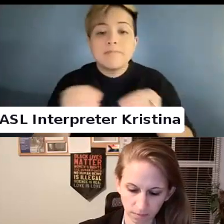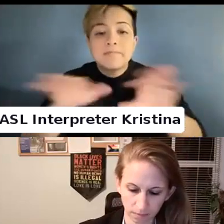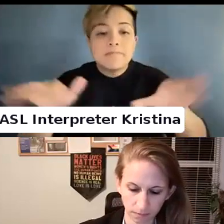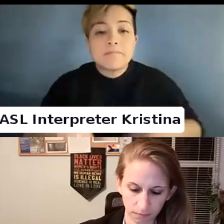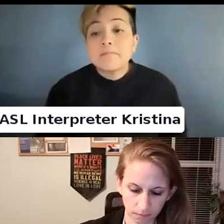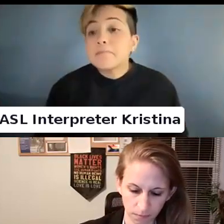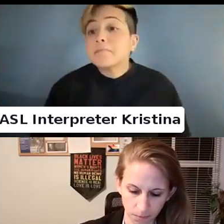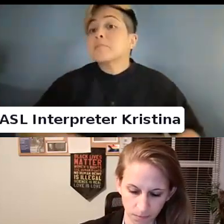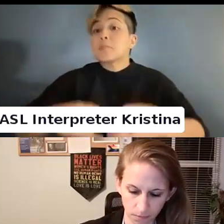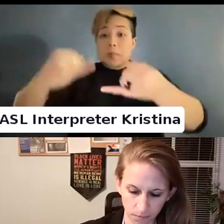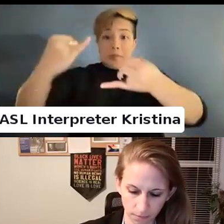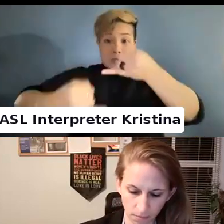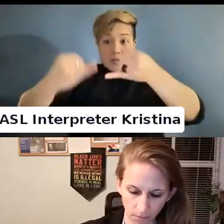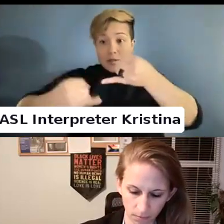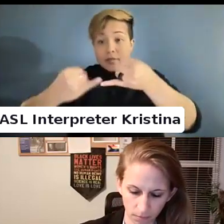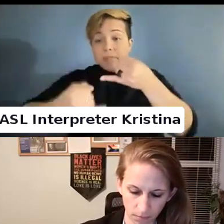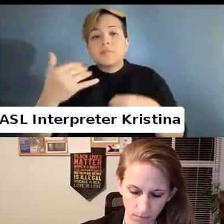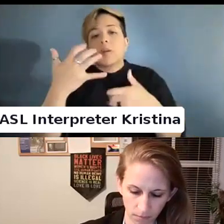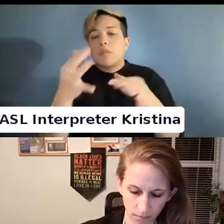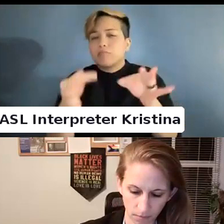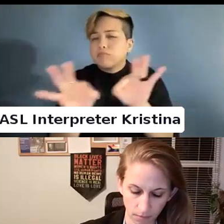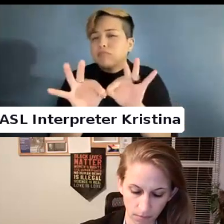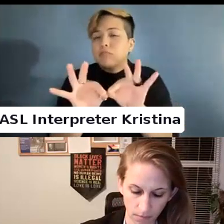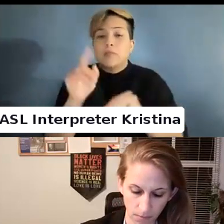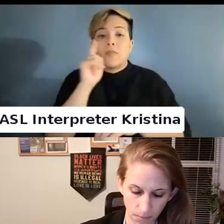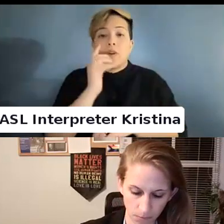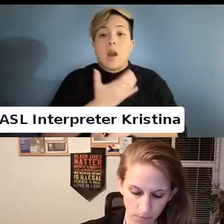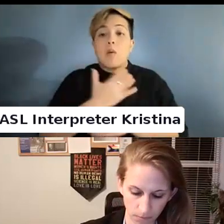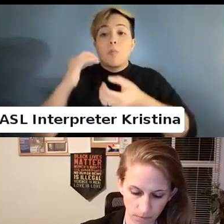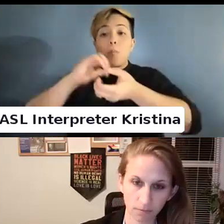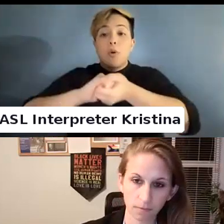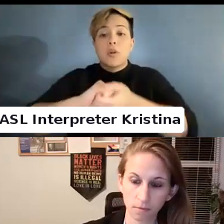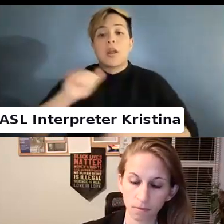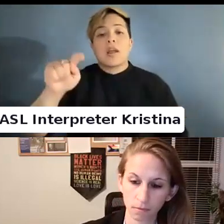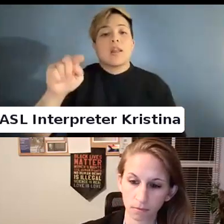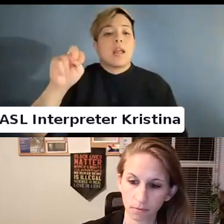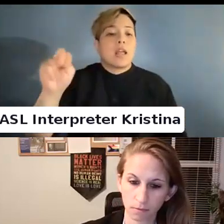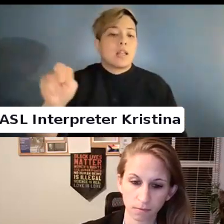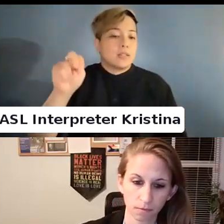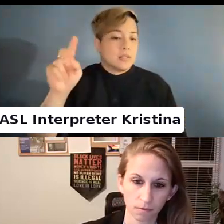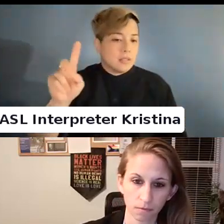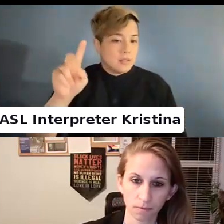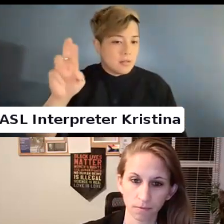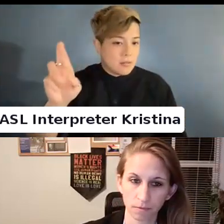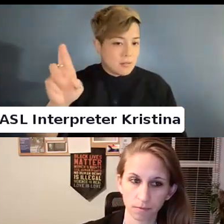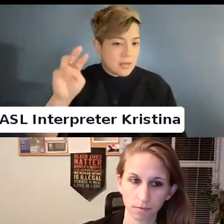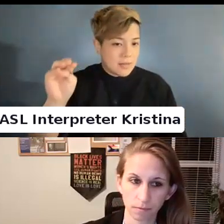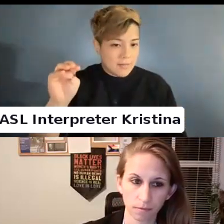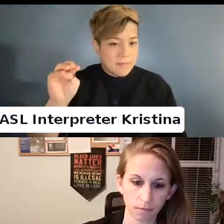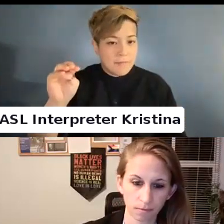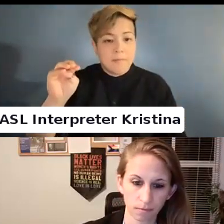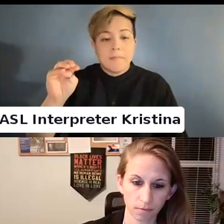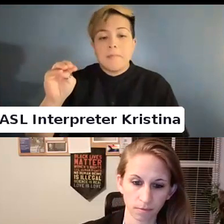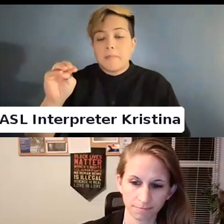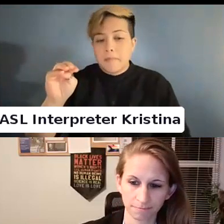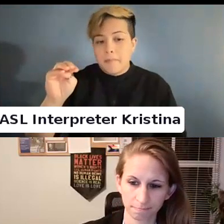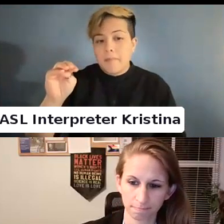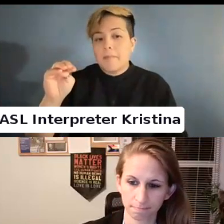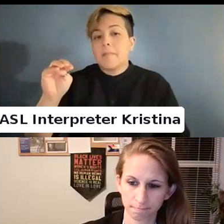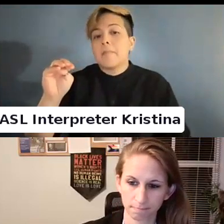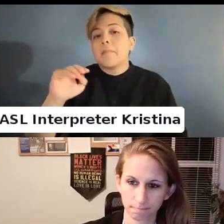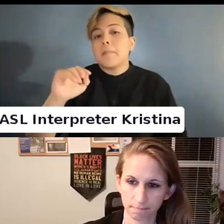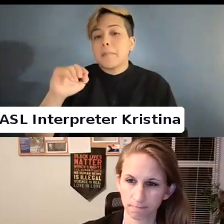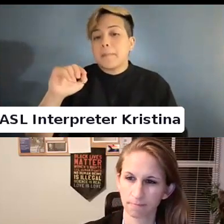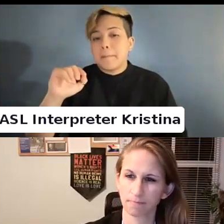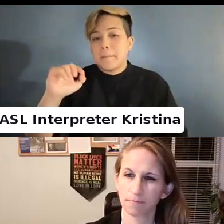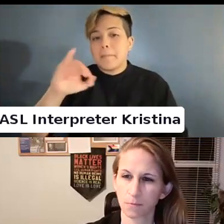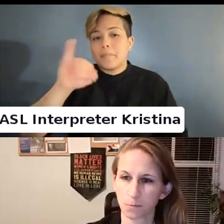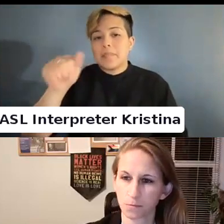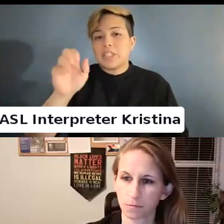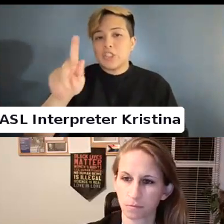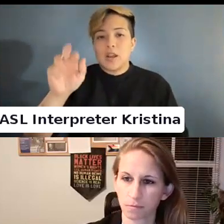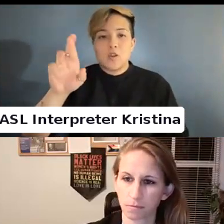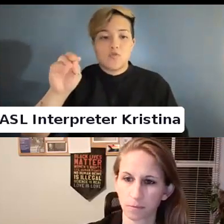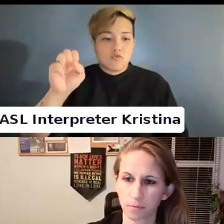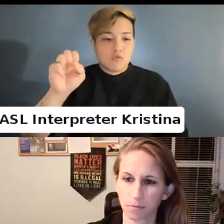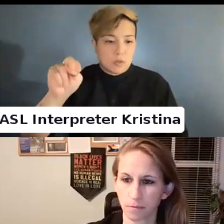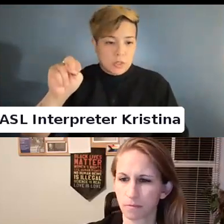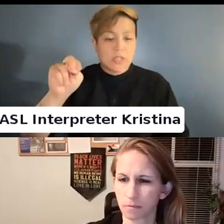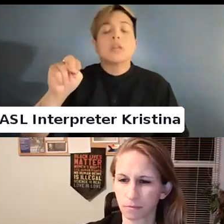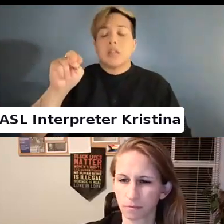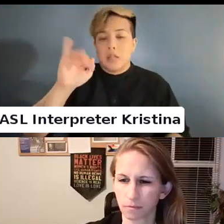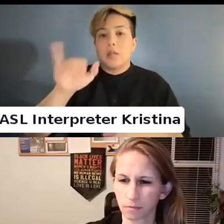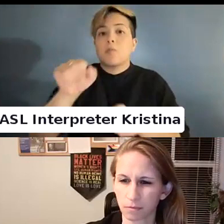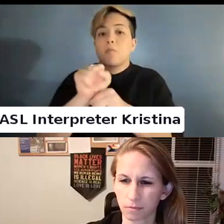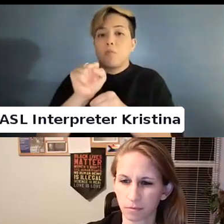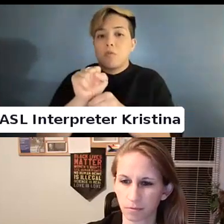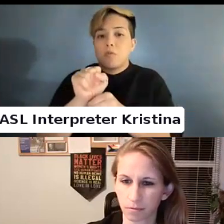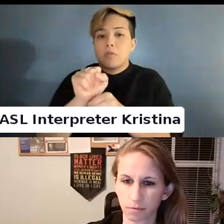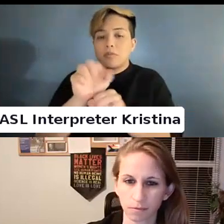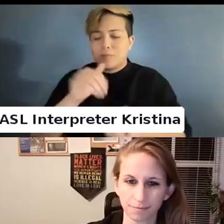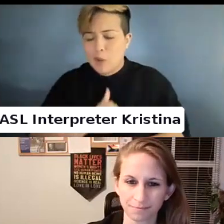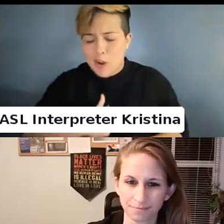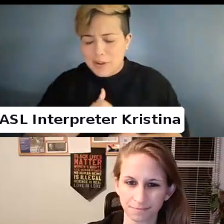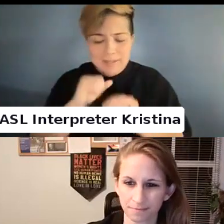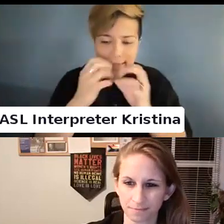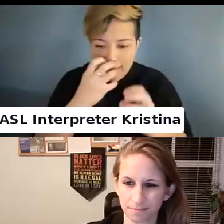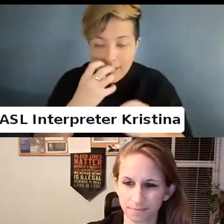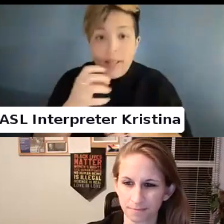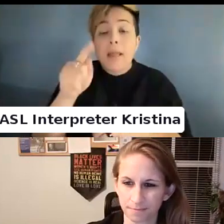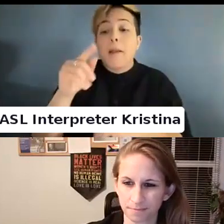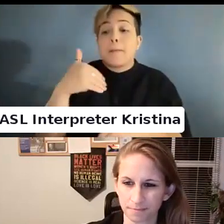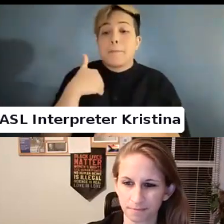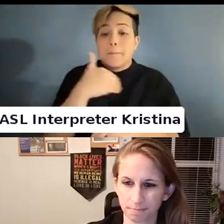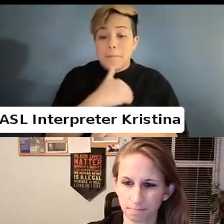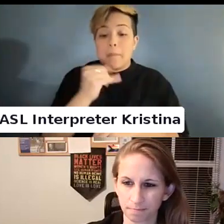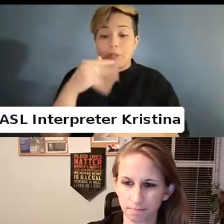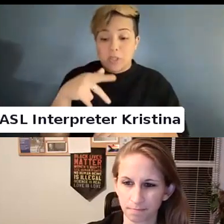I wanted to note something from our partners.